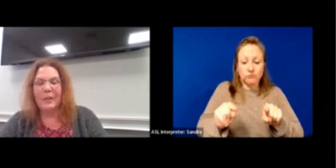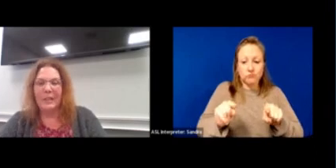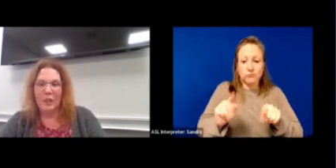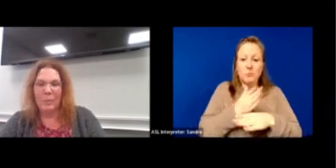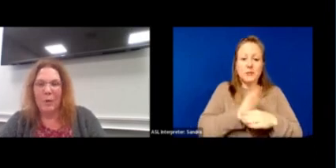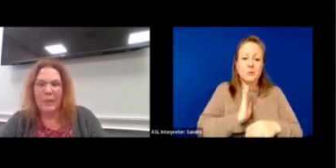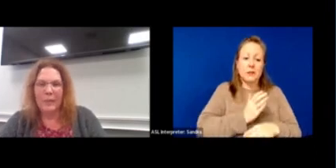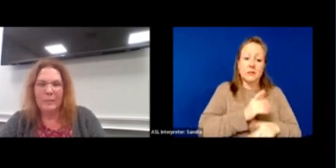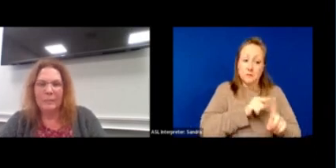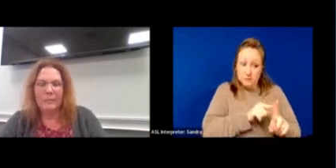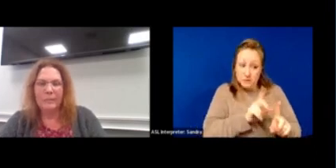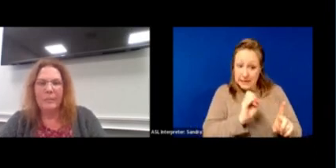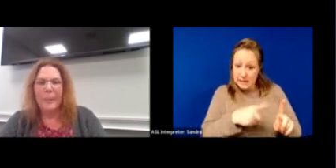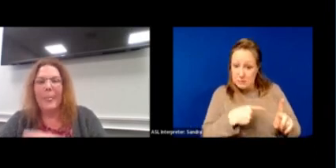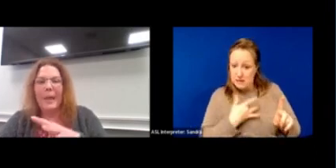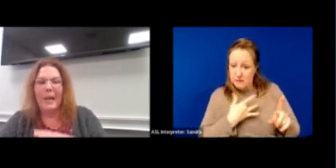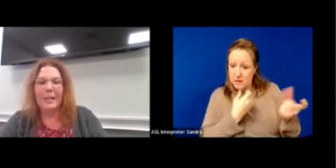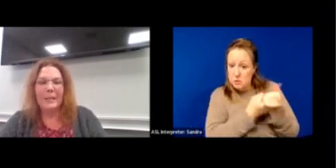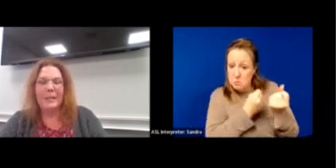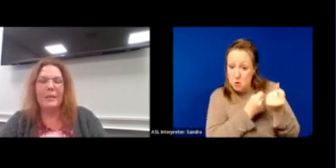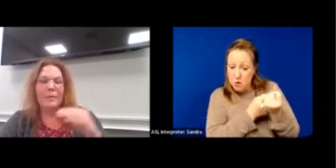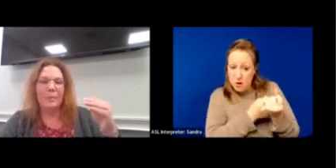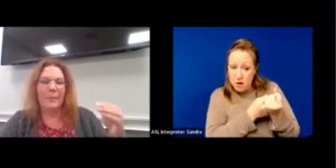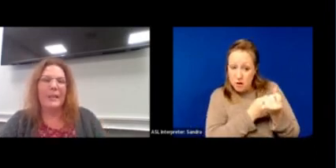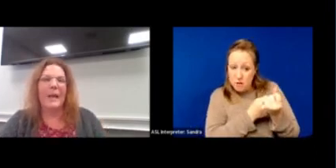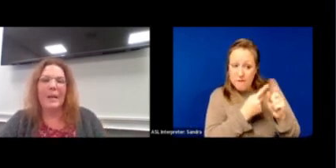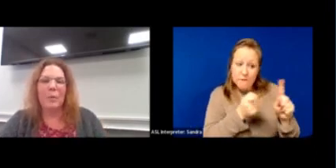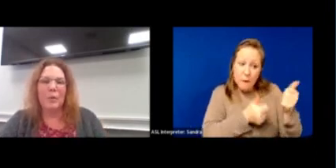feeling supported and being able